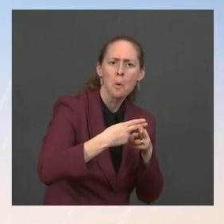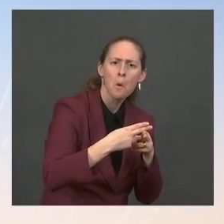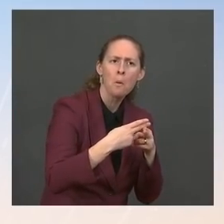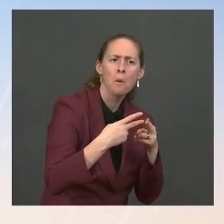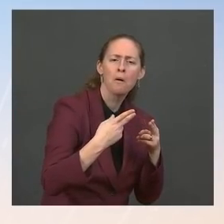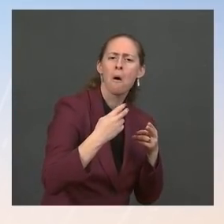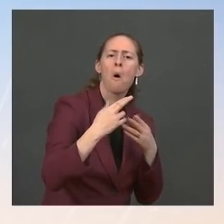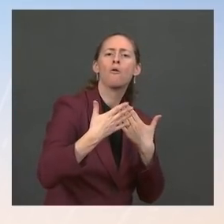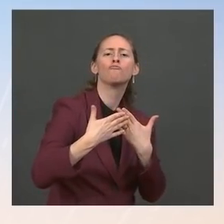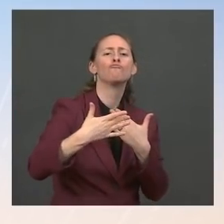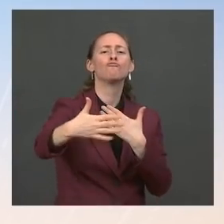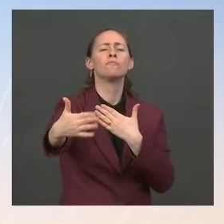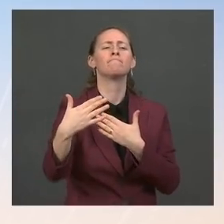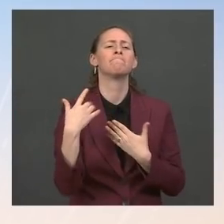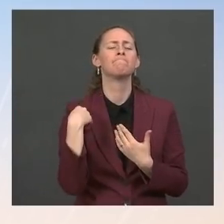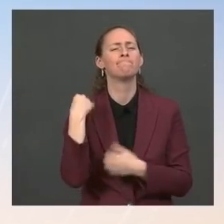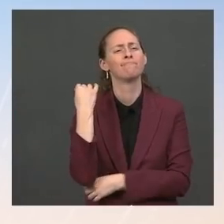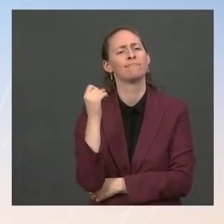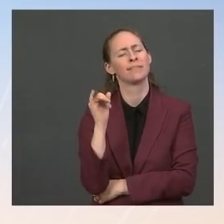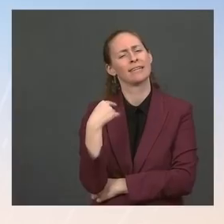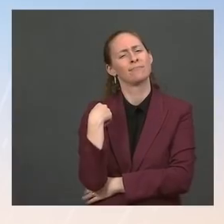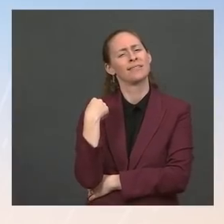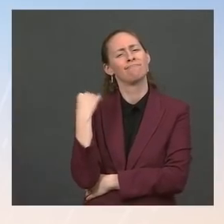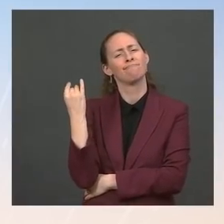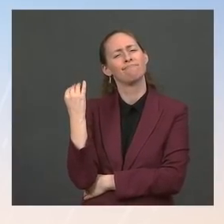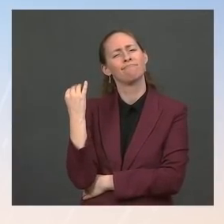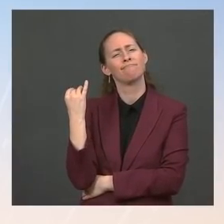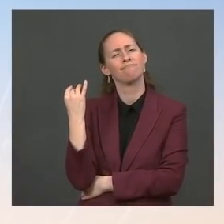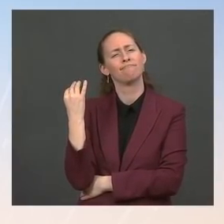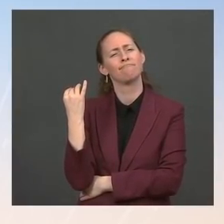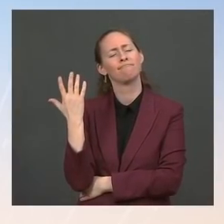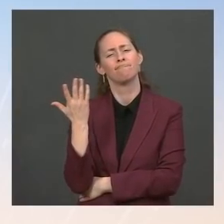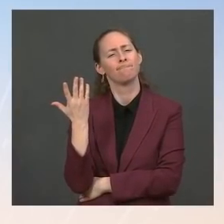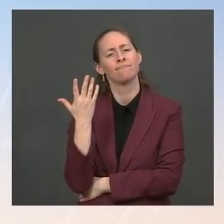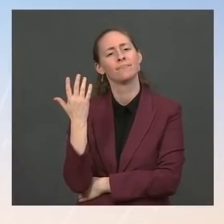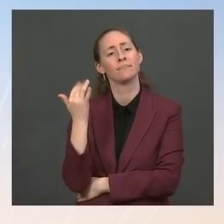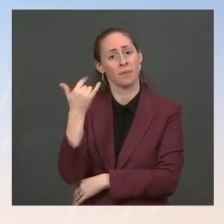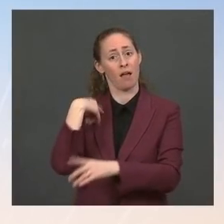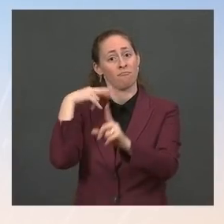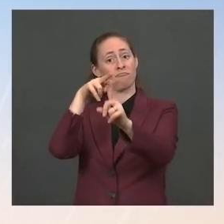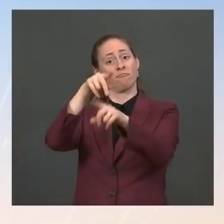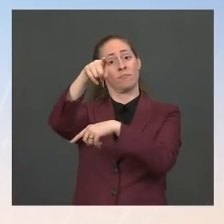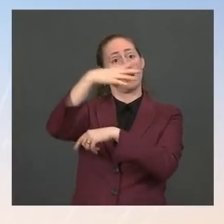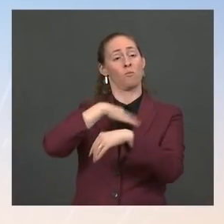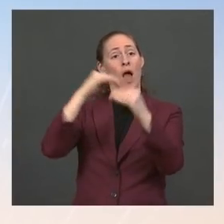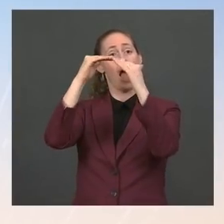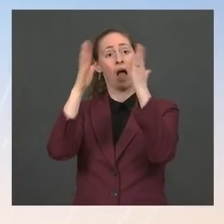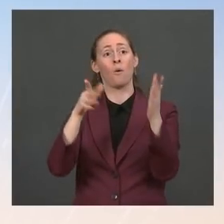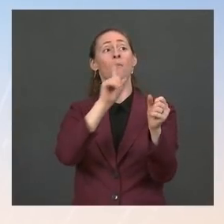So, I guess my question is: For the White House, you're making these promises -- how do you deliver, especially on things like gasoline, food prices?